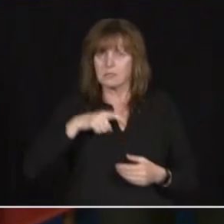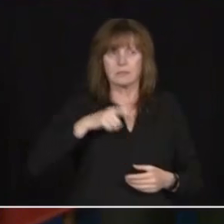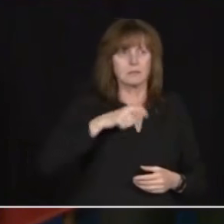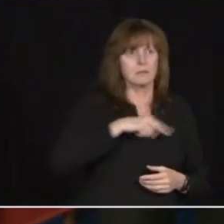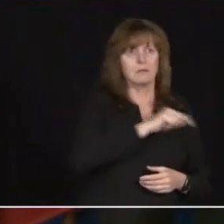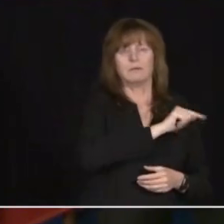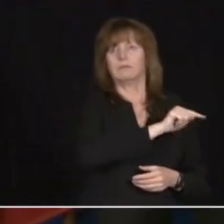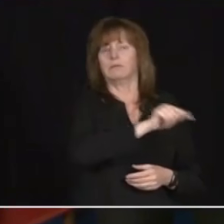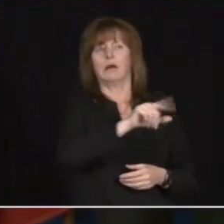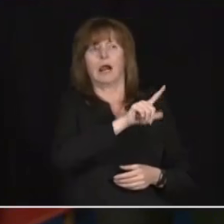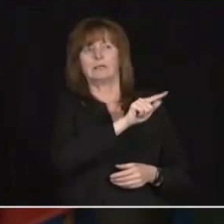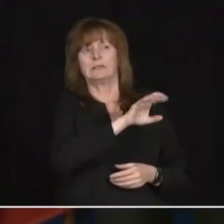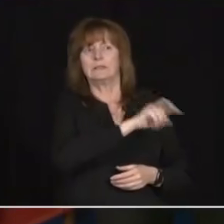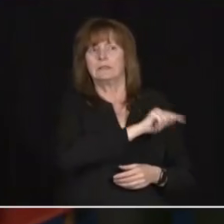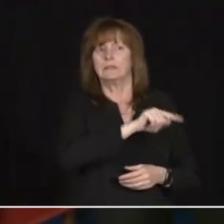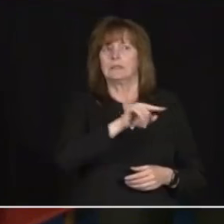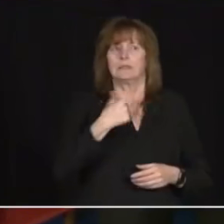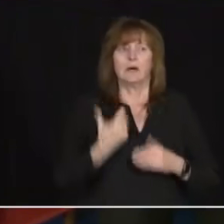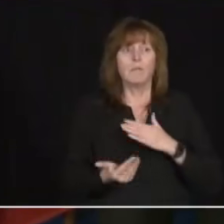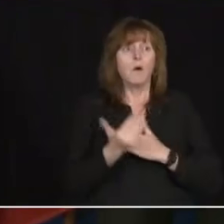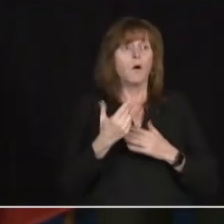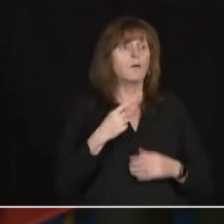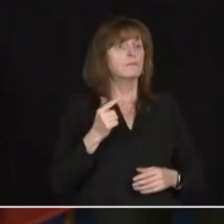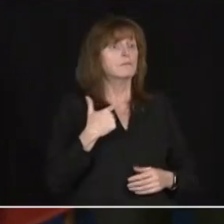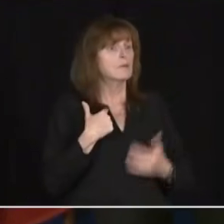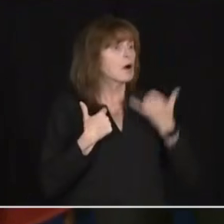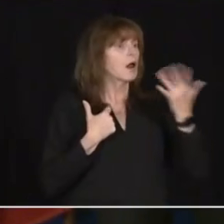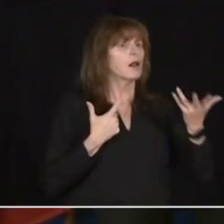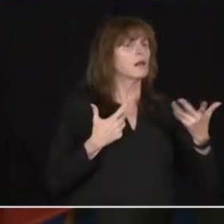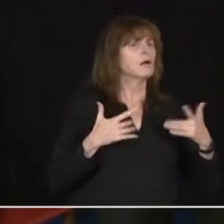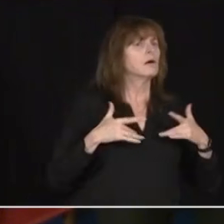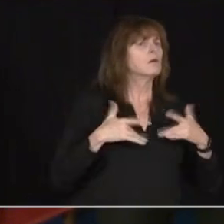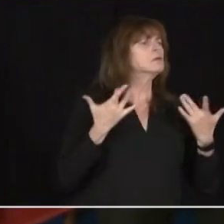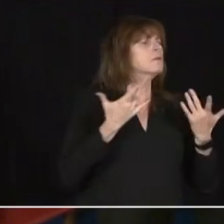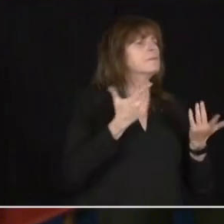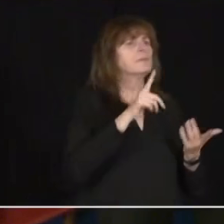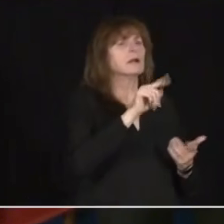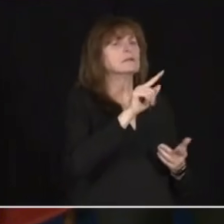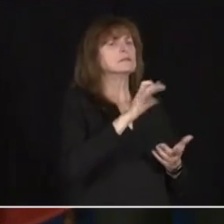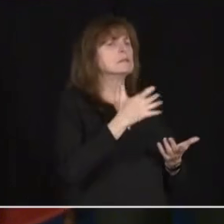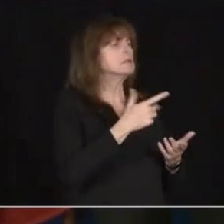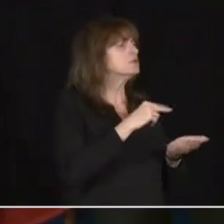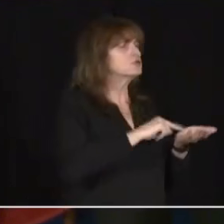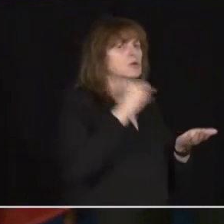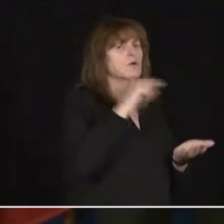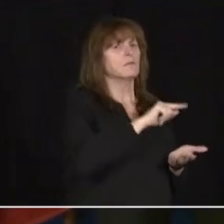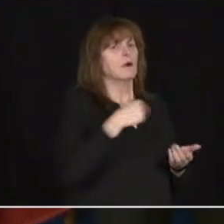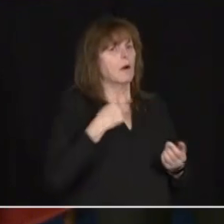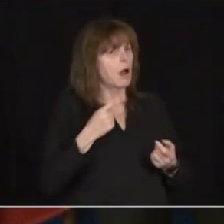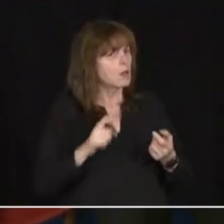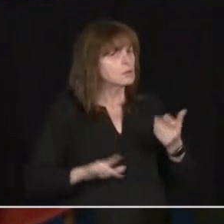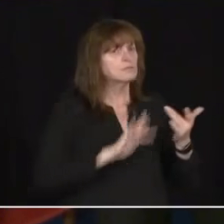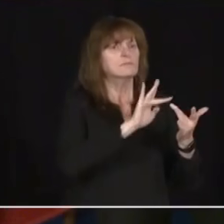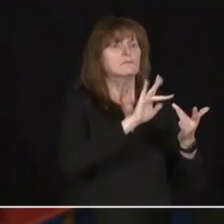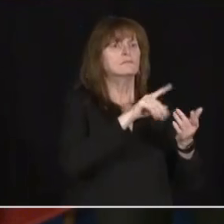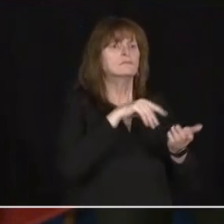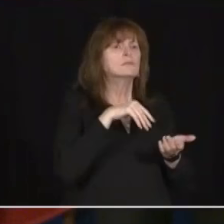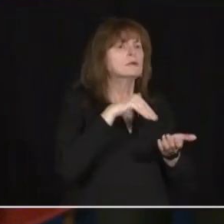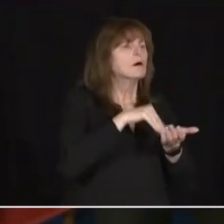They've done a great job supporting us in so many other areas and we're very grateful for this. But this is what keeps me up at night, Christina,